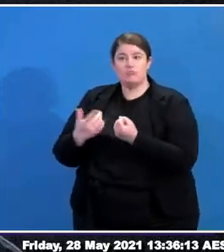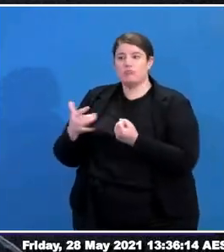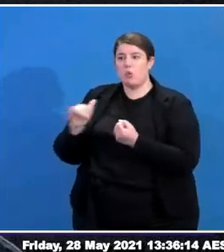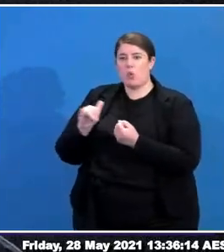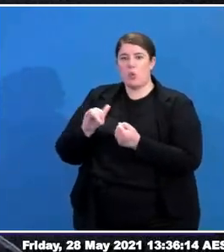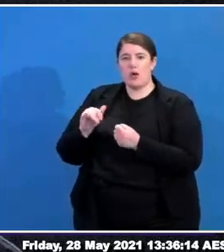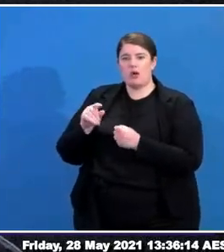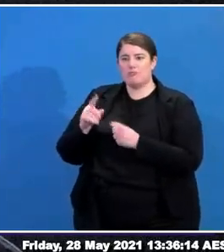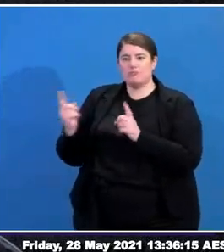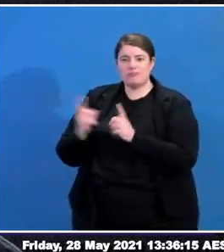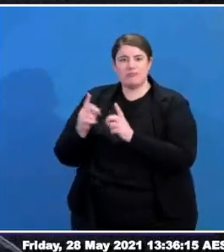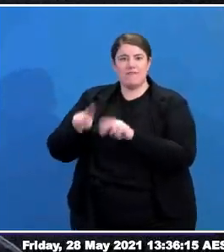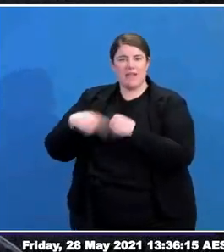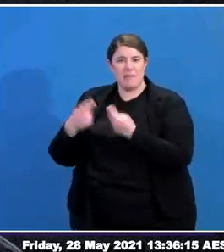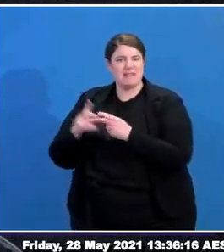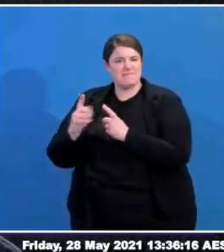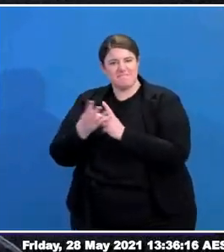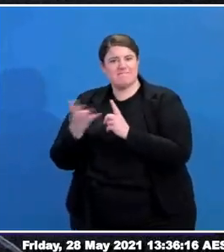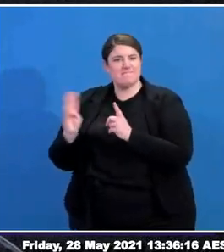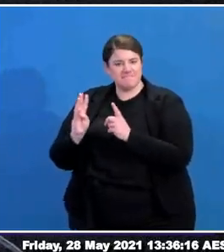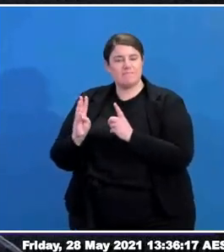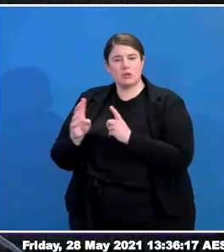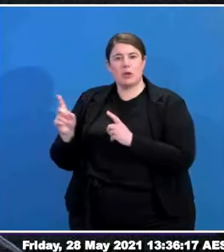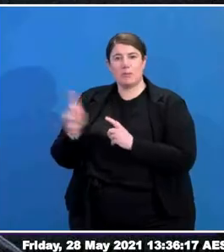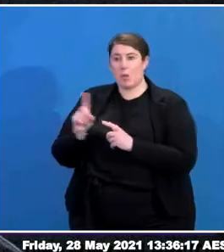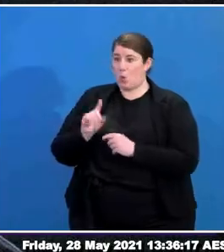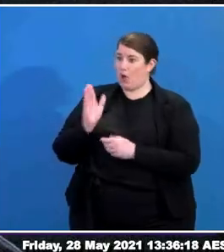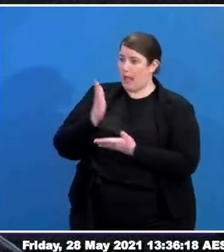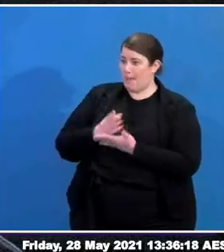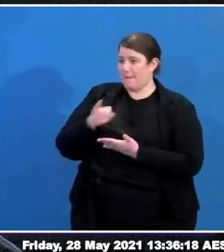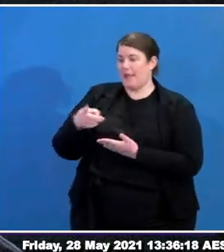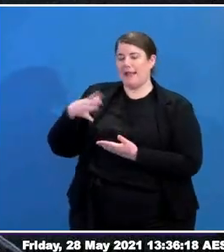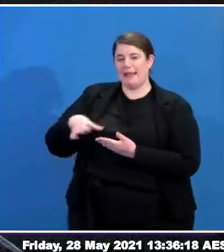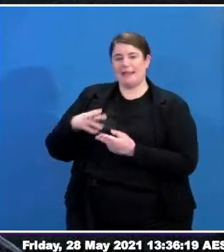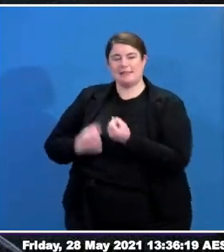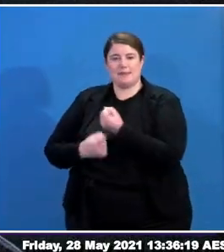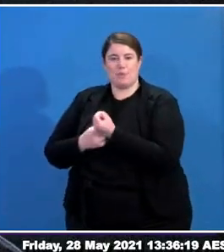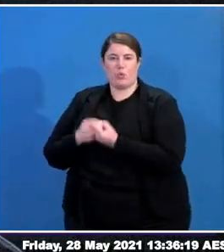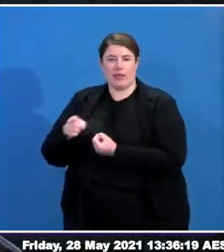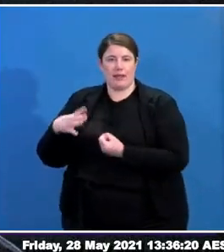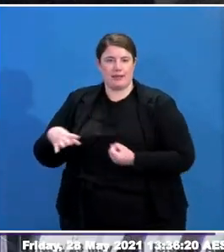so that is when we have that discussion about what reasonable and necessary supports will be put into the plan.